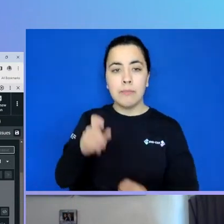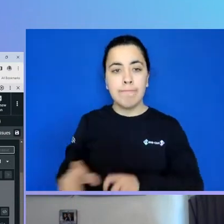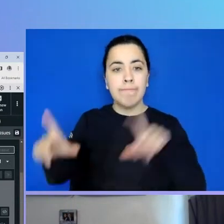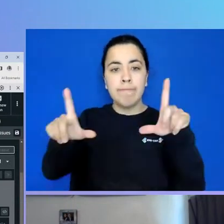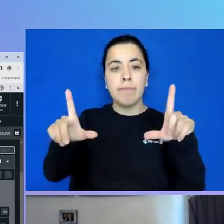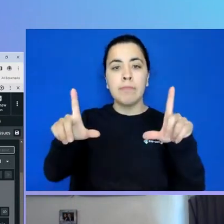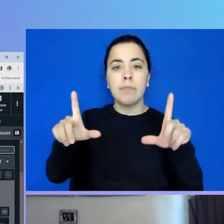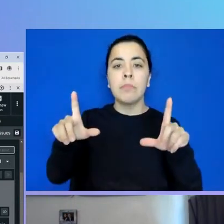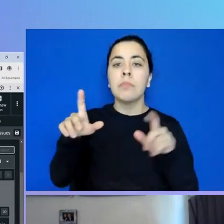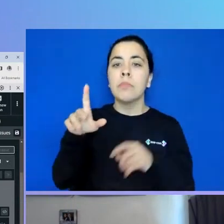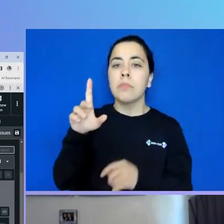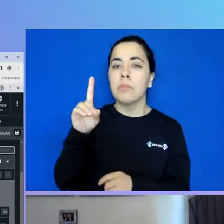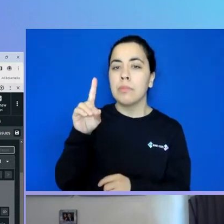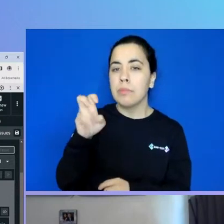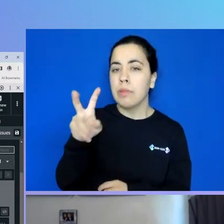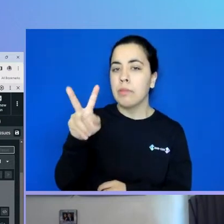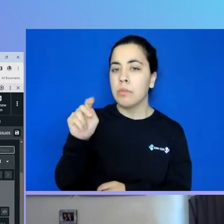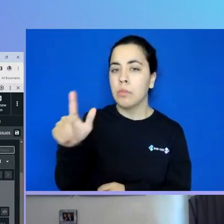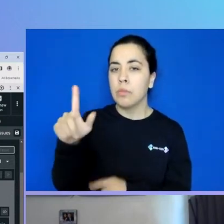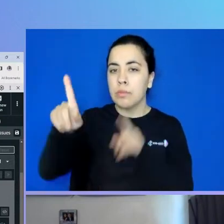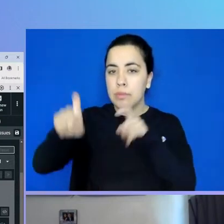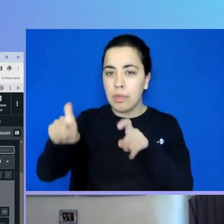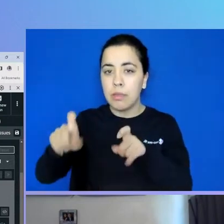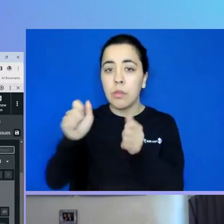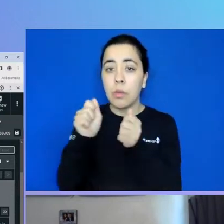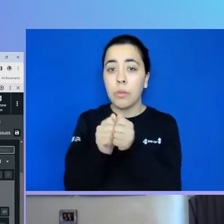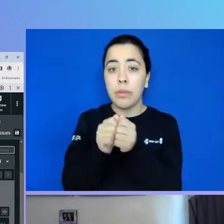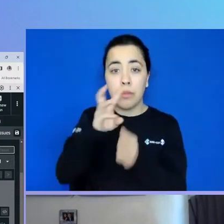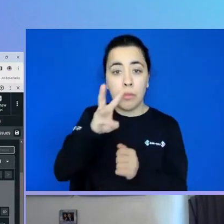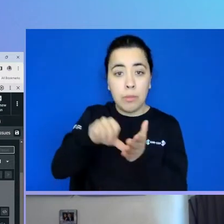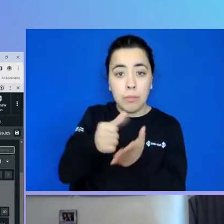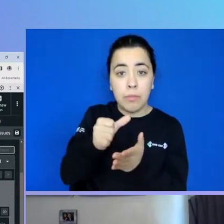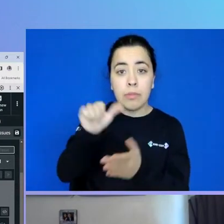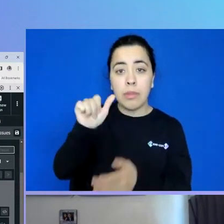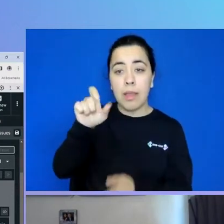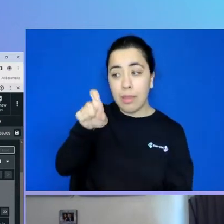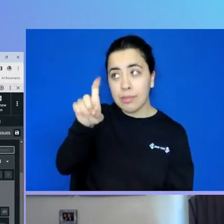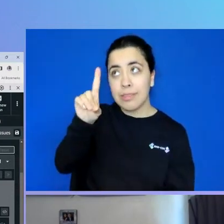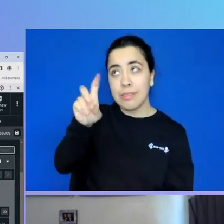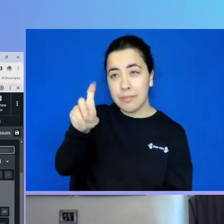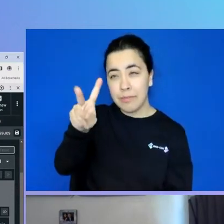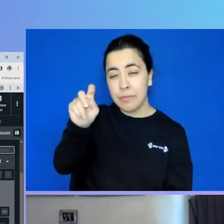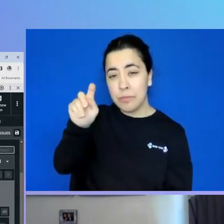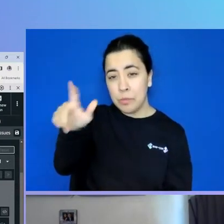Tools extension open in the developer toolbar on there are